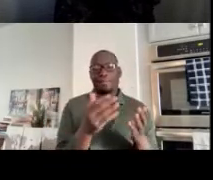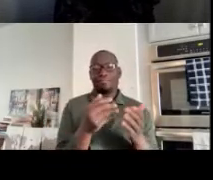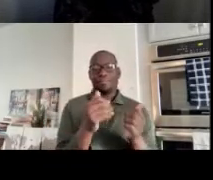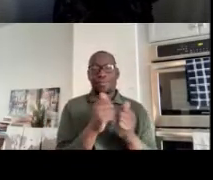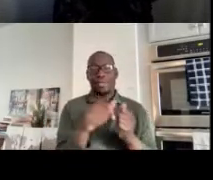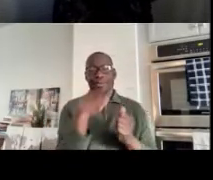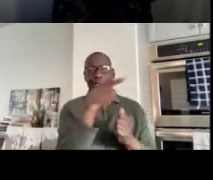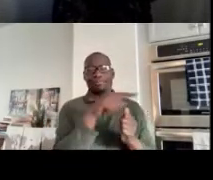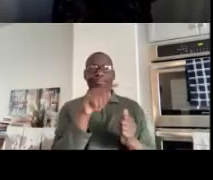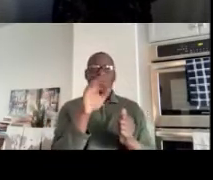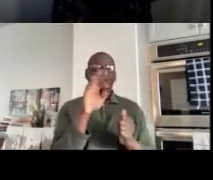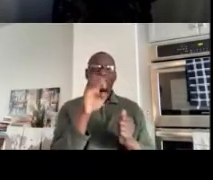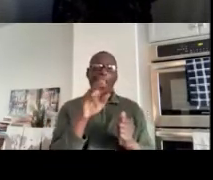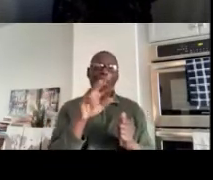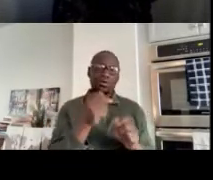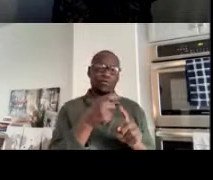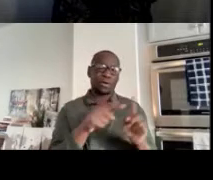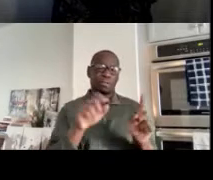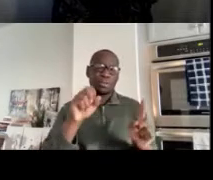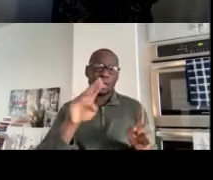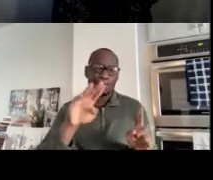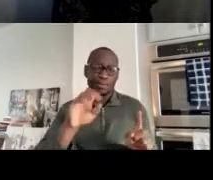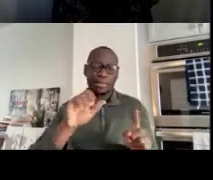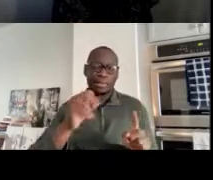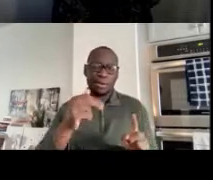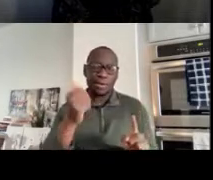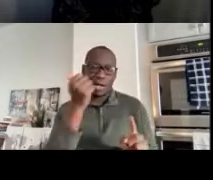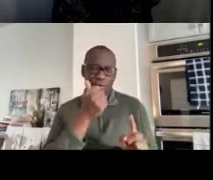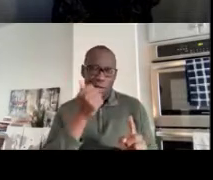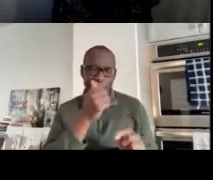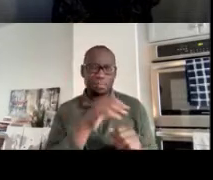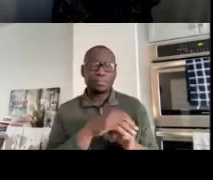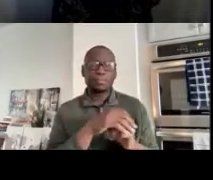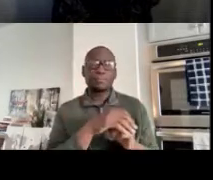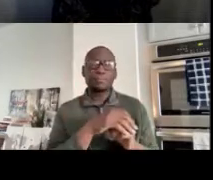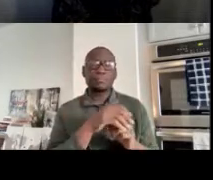The same principle kind of applies here, with the Fellows from Sub-Saharan Africa.